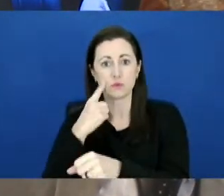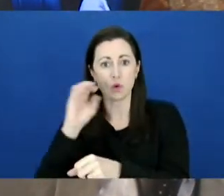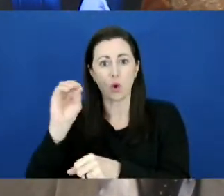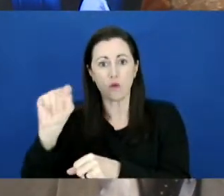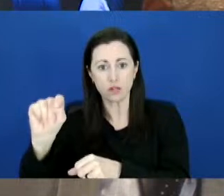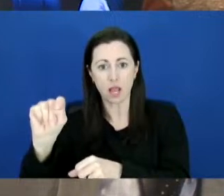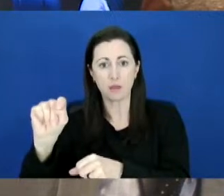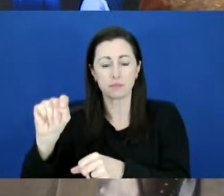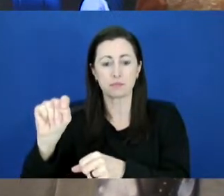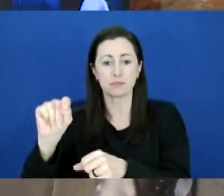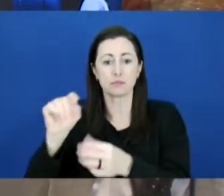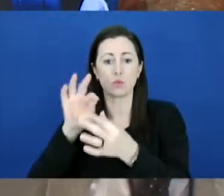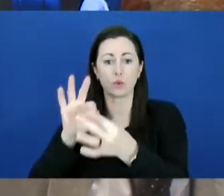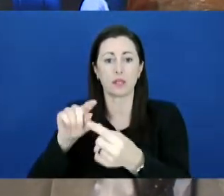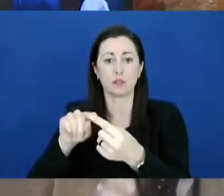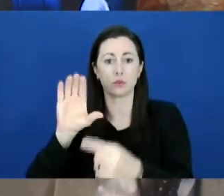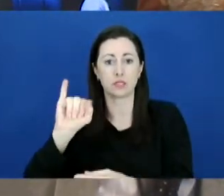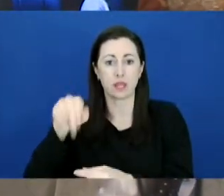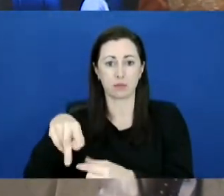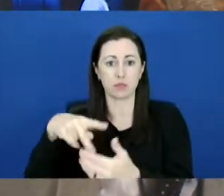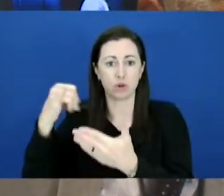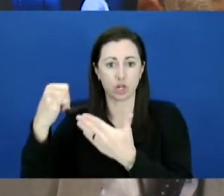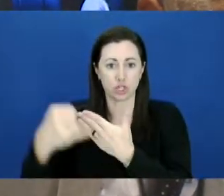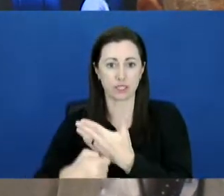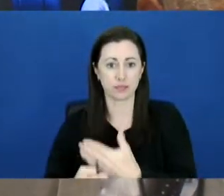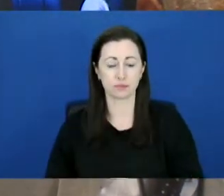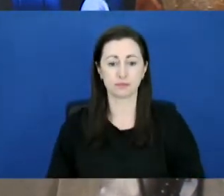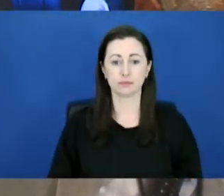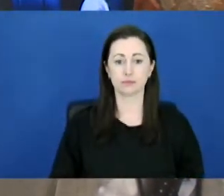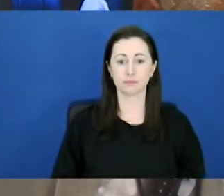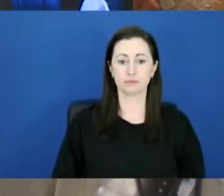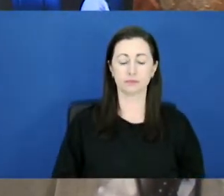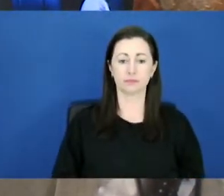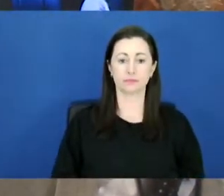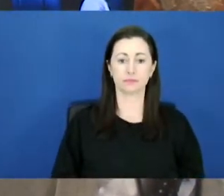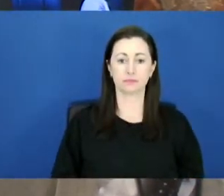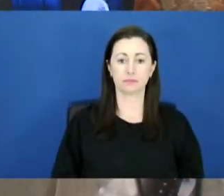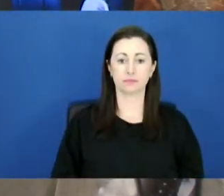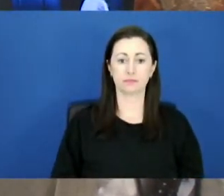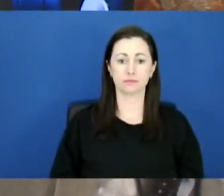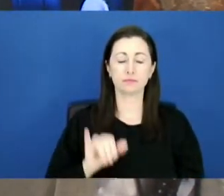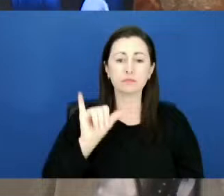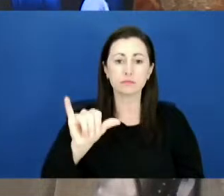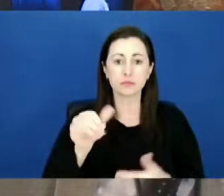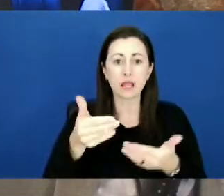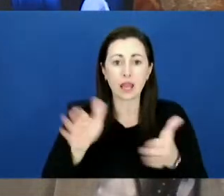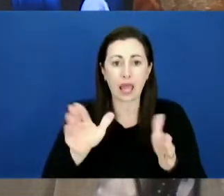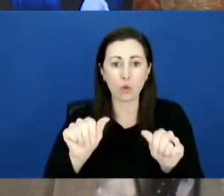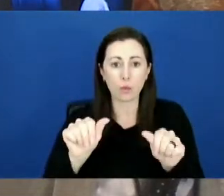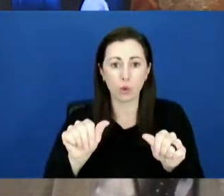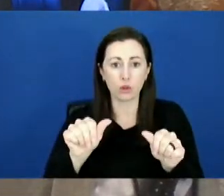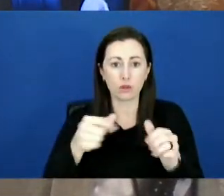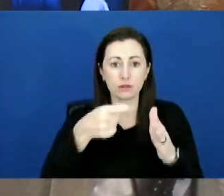PURPOSES, AND SO THEY'RE GOING TO USE THE MONEY FOR OVERTIME